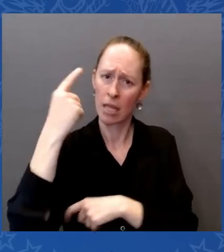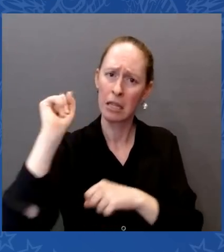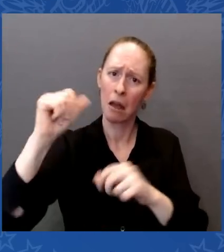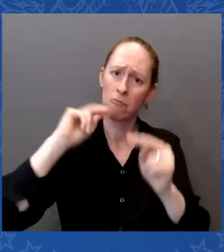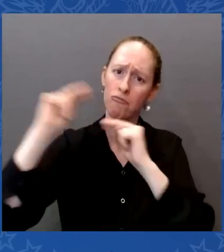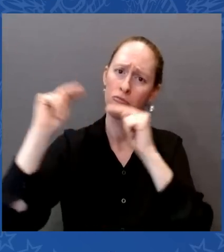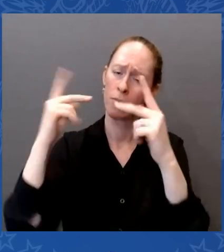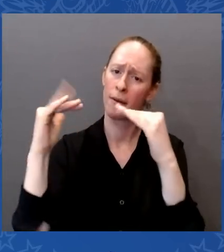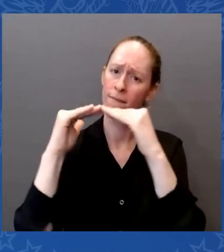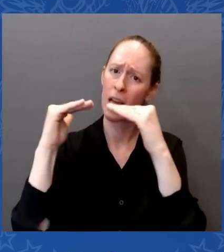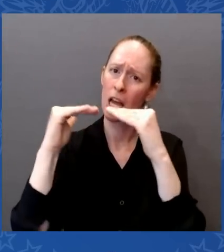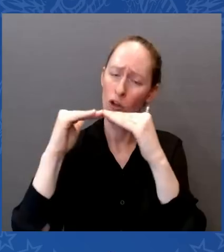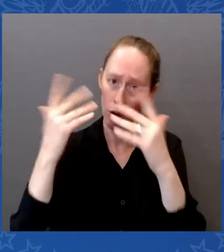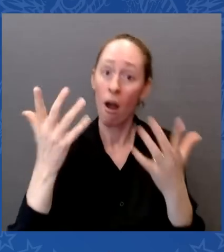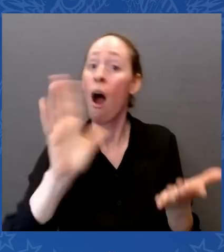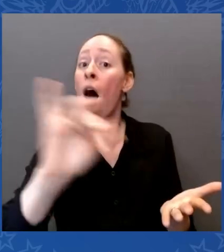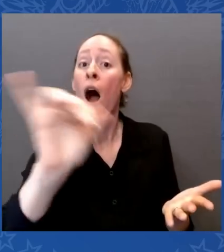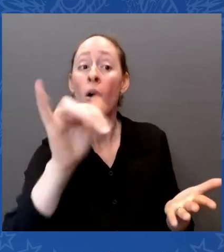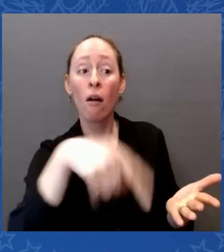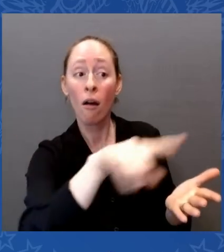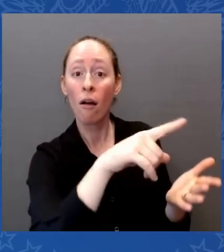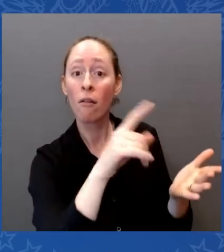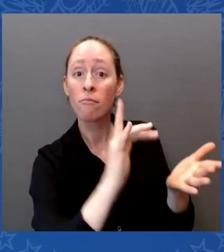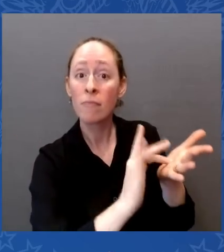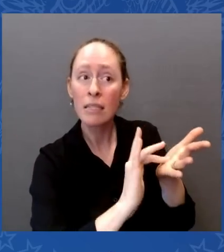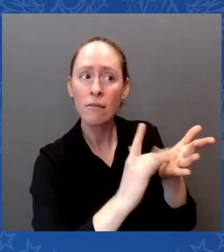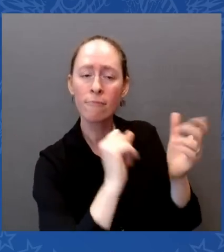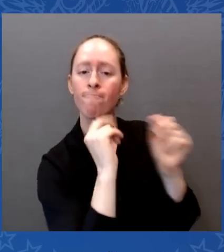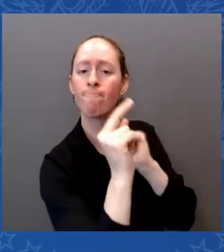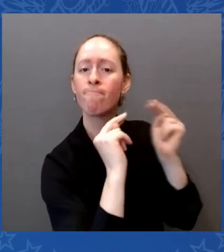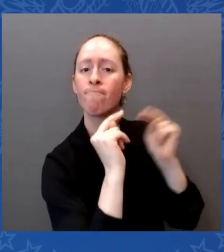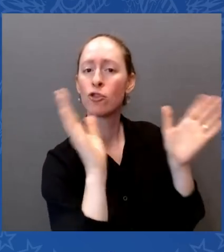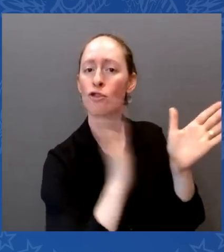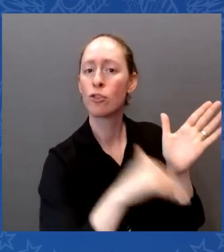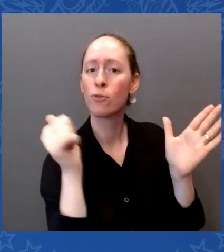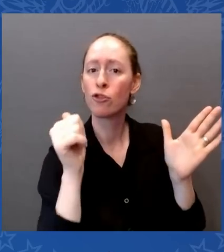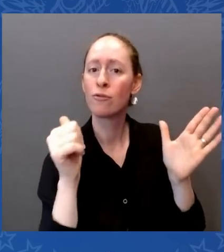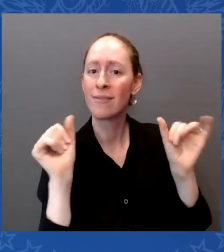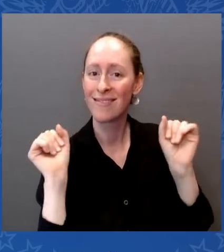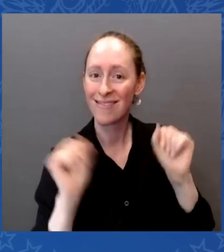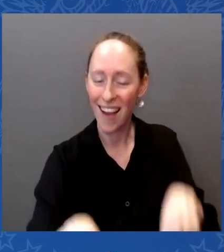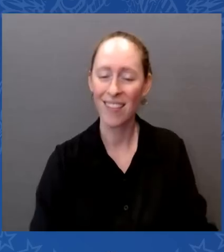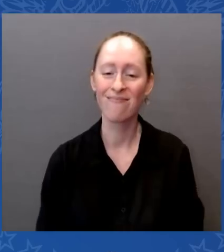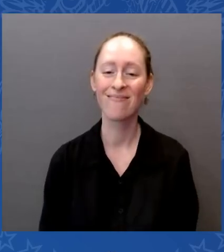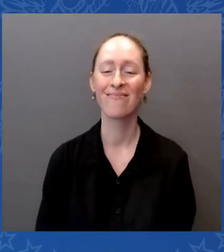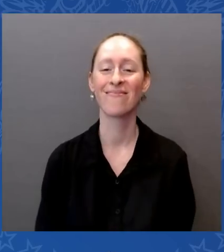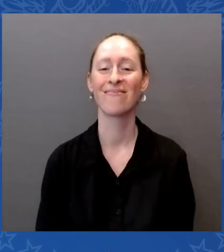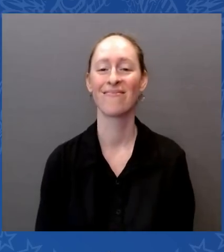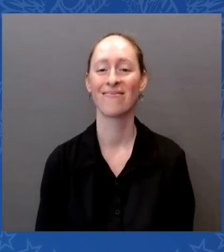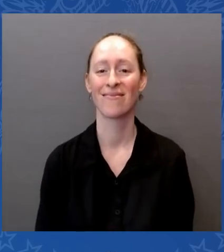which lowers one of the biggest costs that government and families have to pay, we'll reduce, because of that,